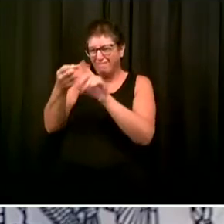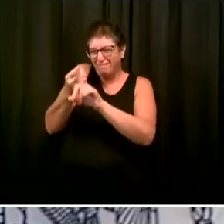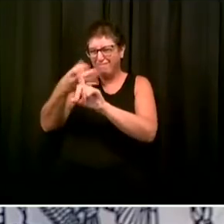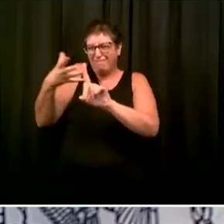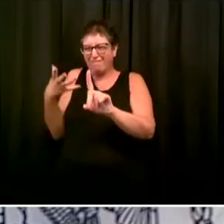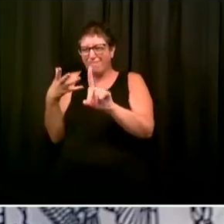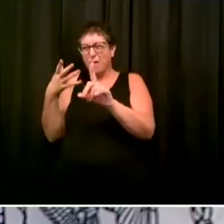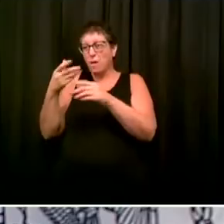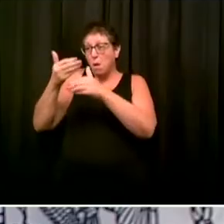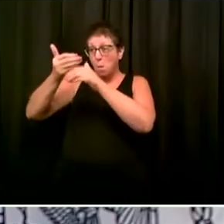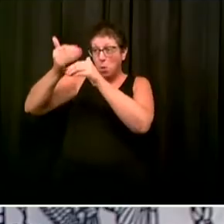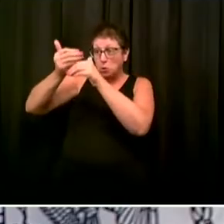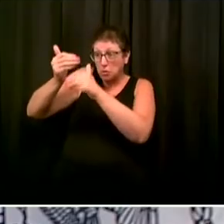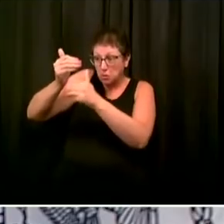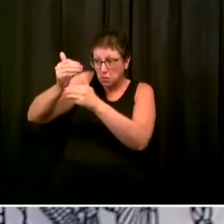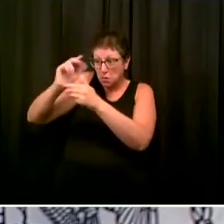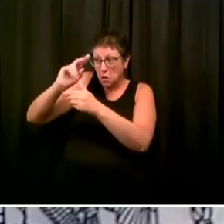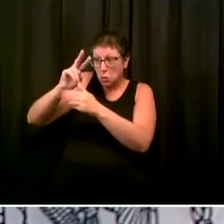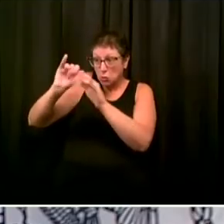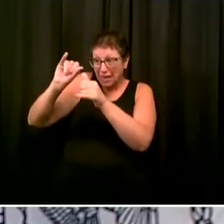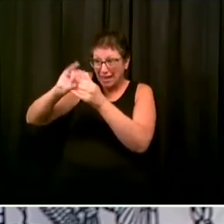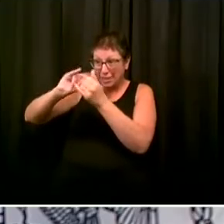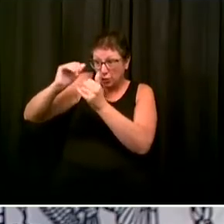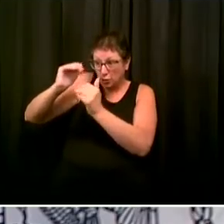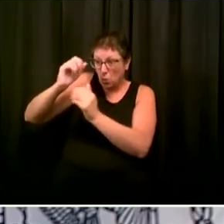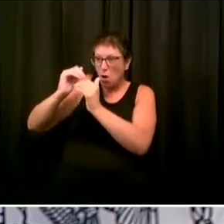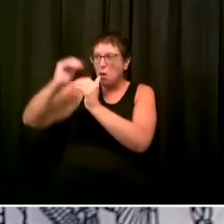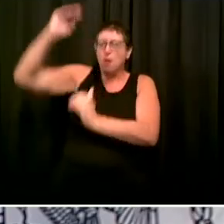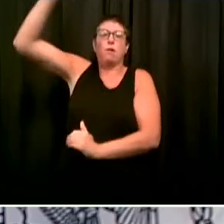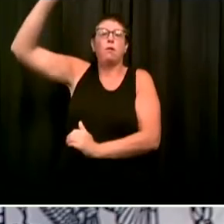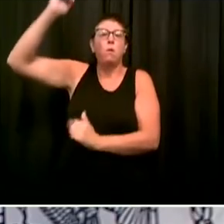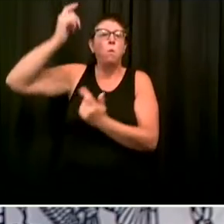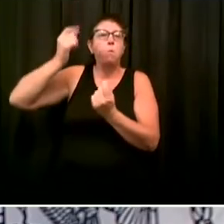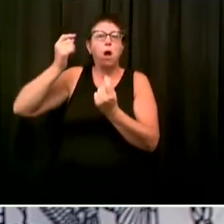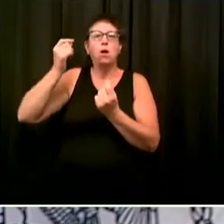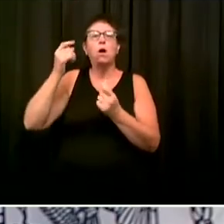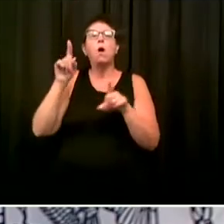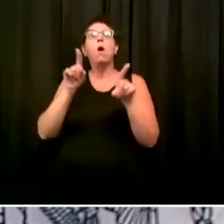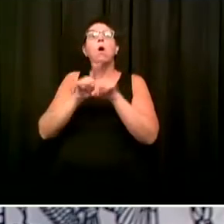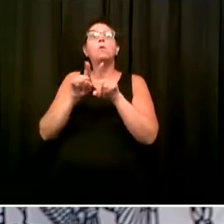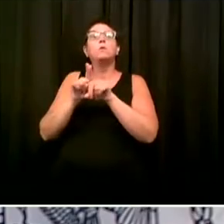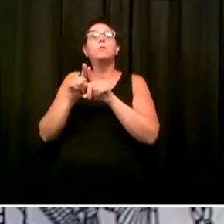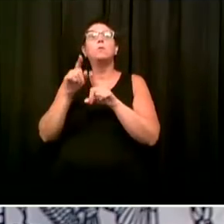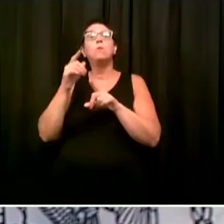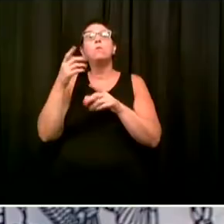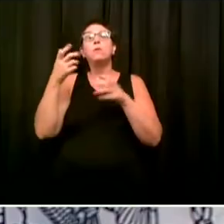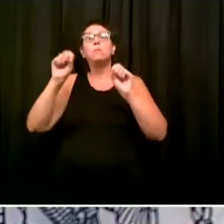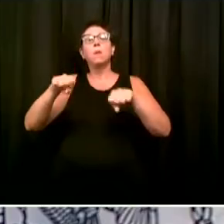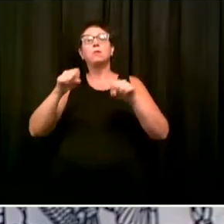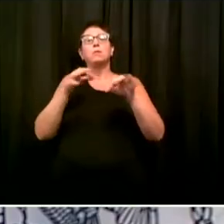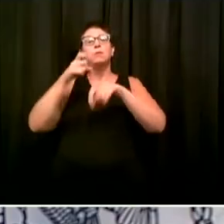THE